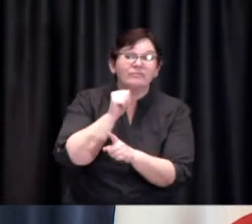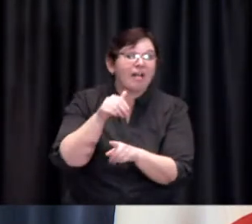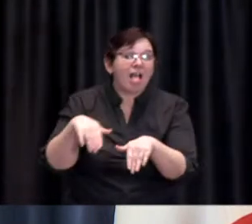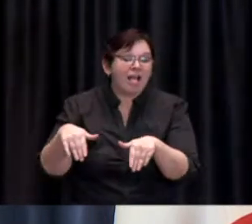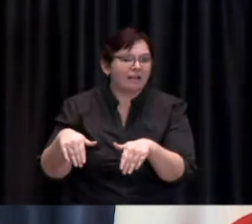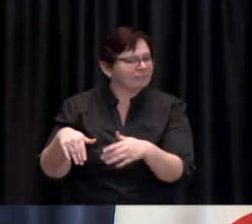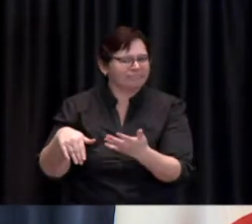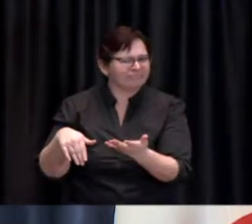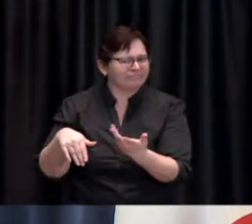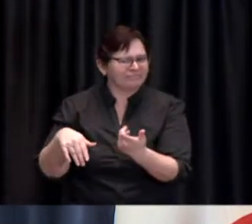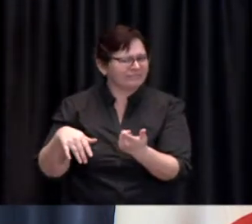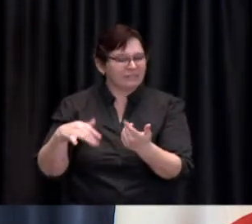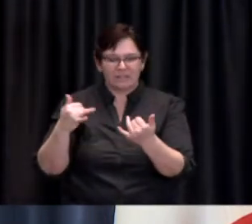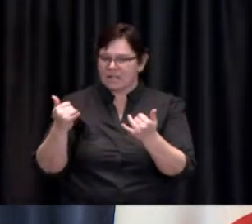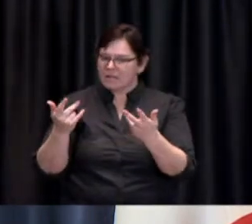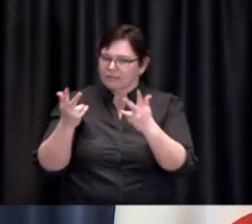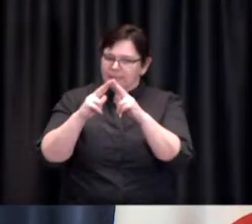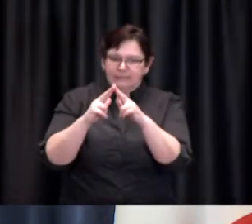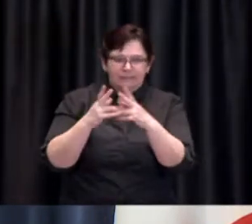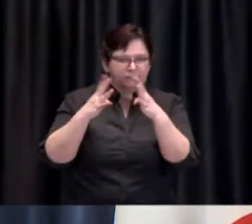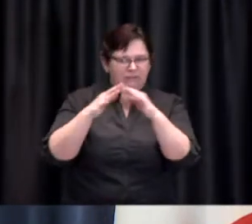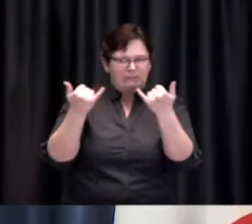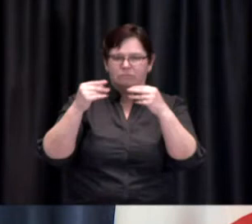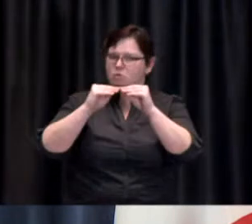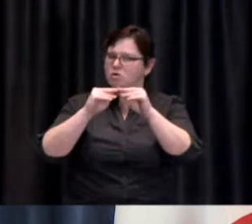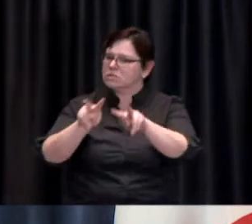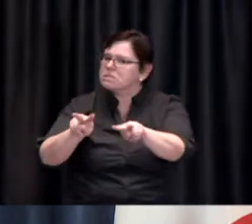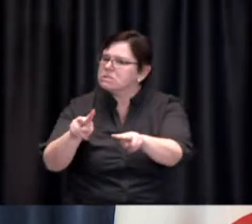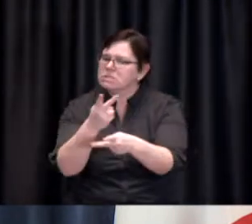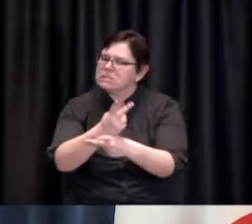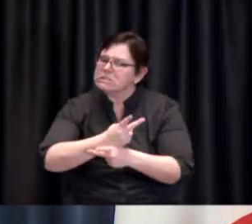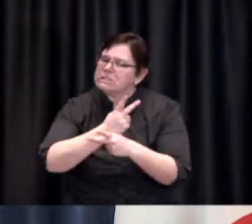so that we can create the safest environment possible within our school settings